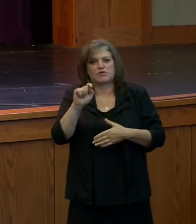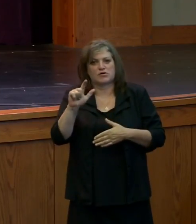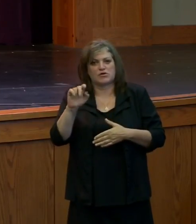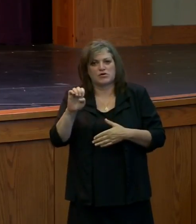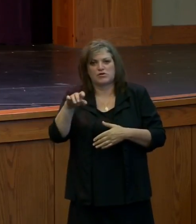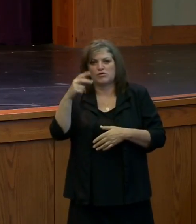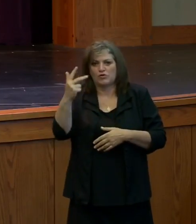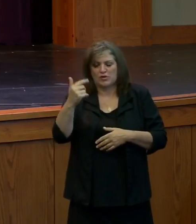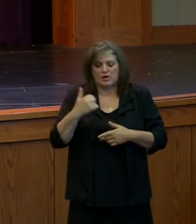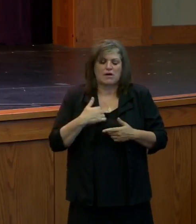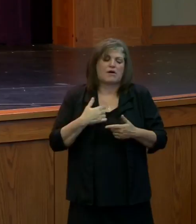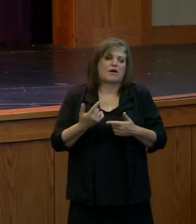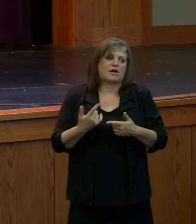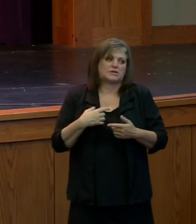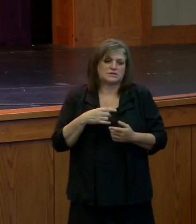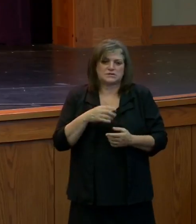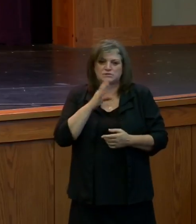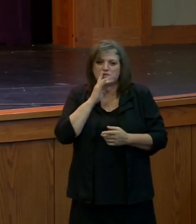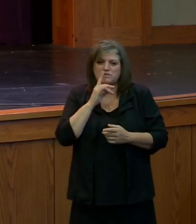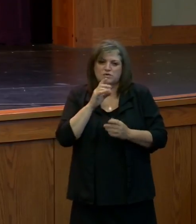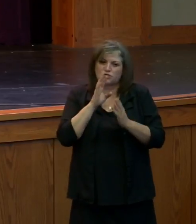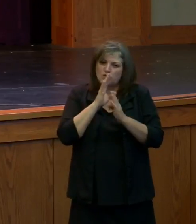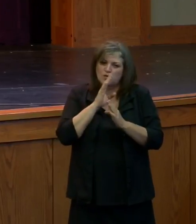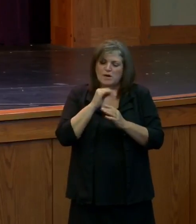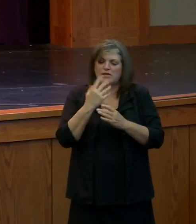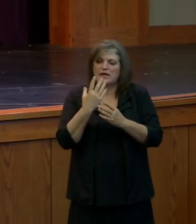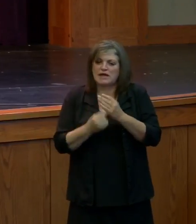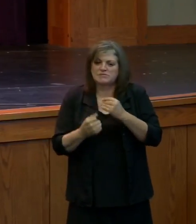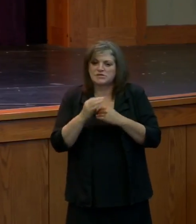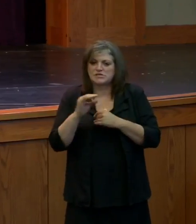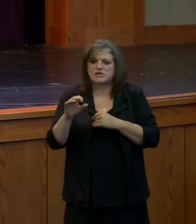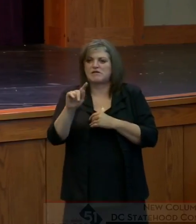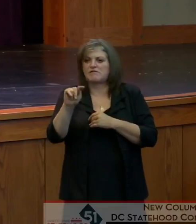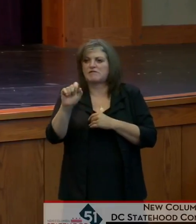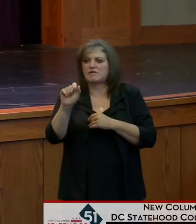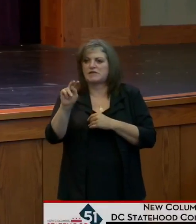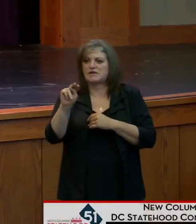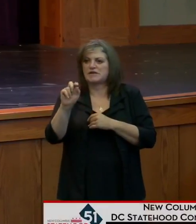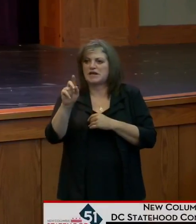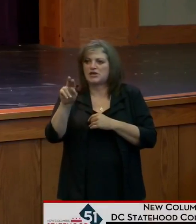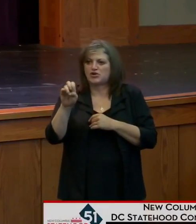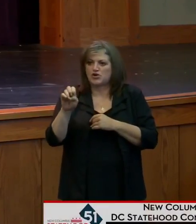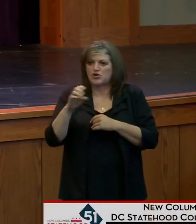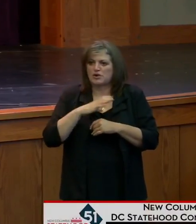I'M GOING TO SPECIFICALLY ADDRESS THE ABSENCE OF THE TEN-YEAR COMMISSION WHICH I CURRENTLY SERVE ON.